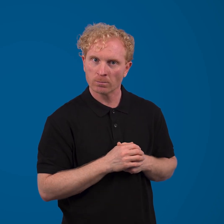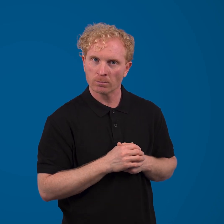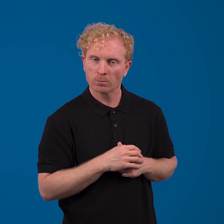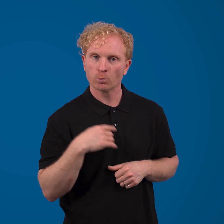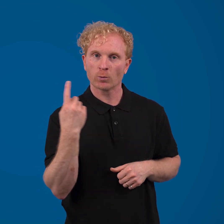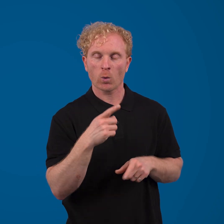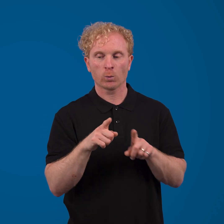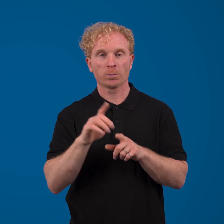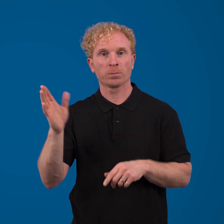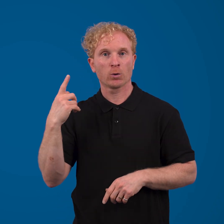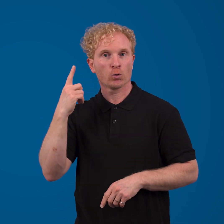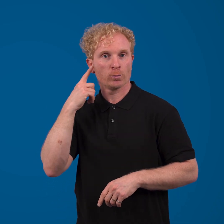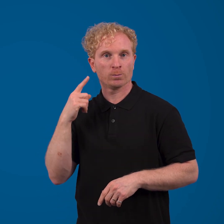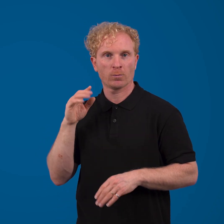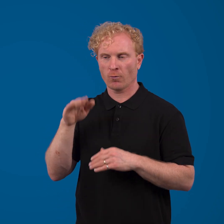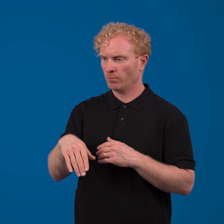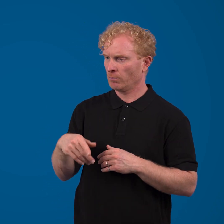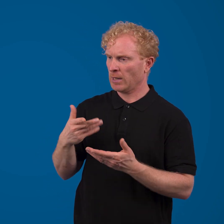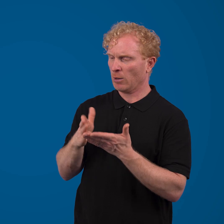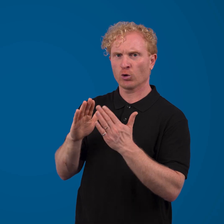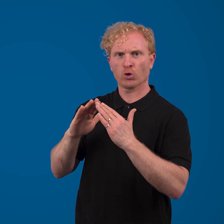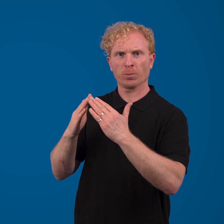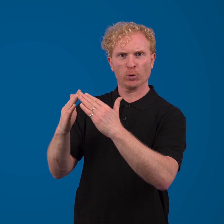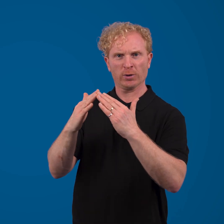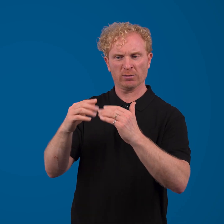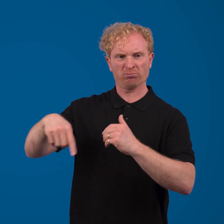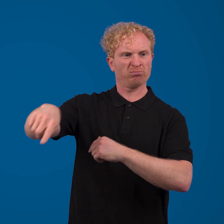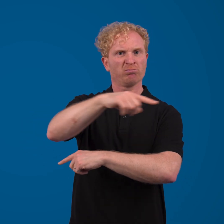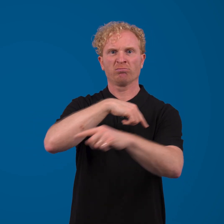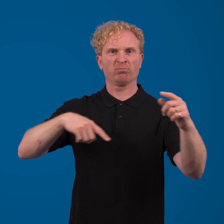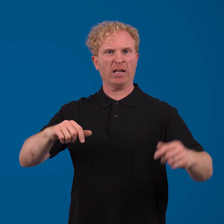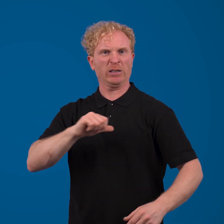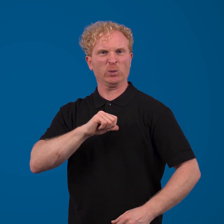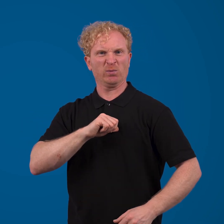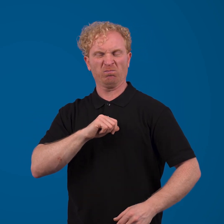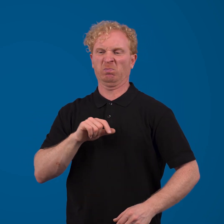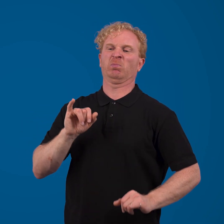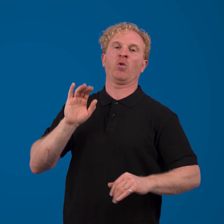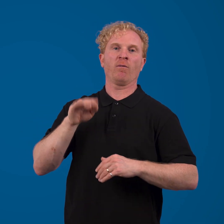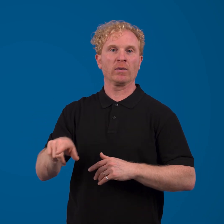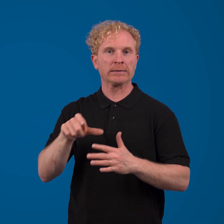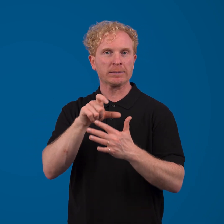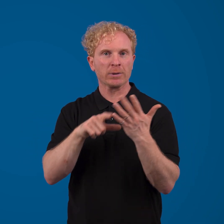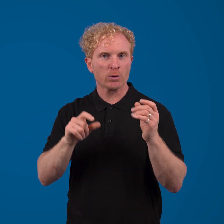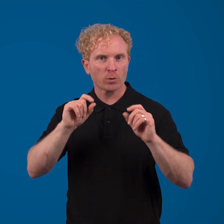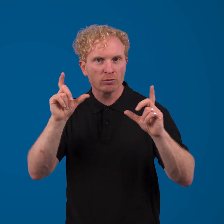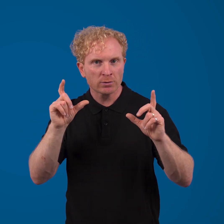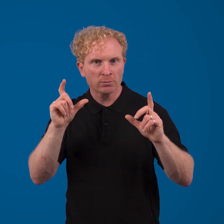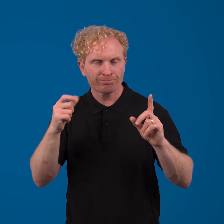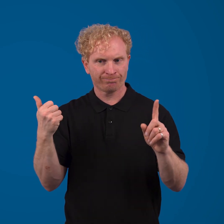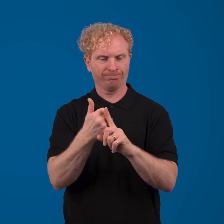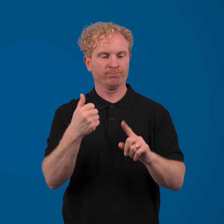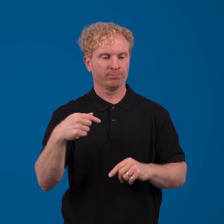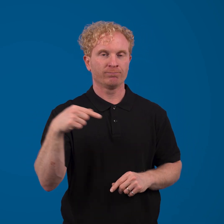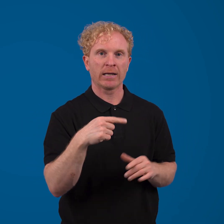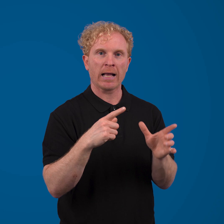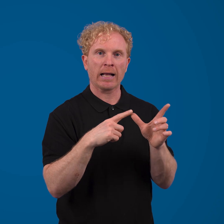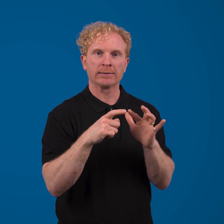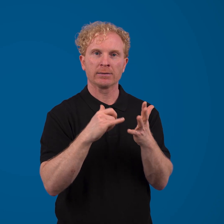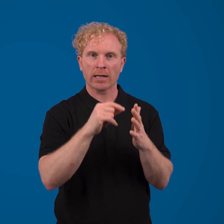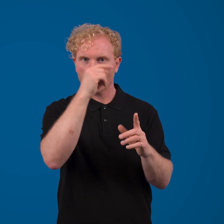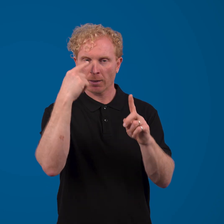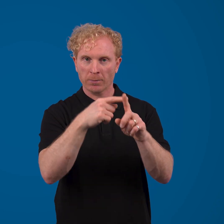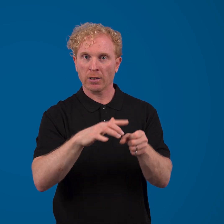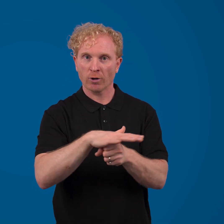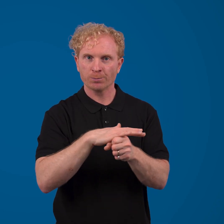We also heard about how community attitudes and disability awareness affect all Outcome Areas of ADS,